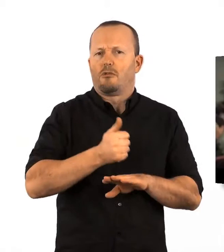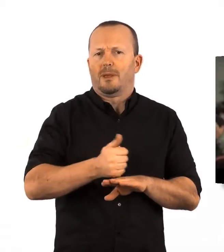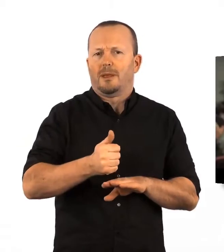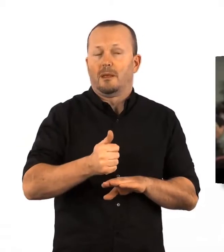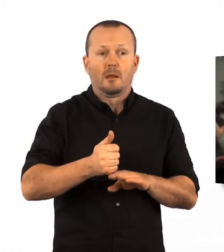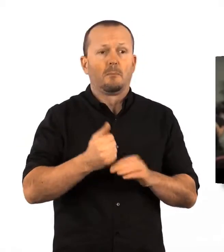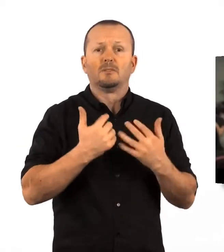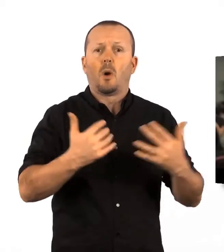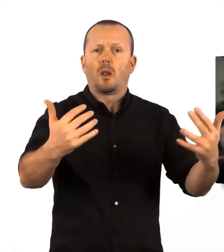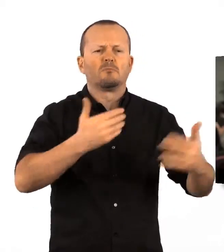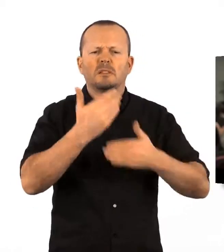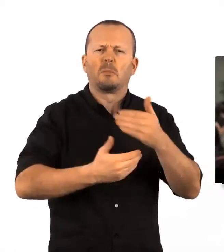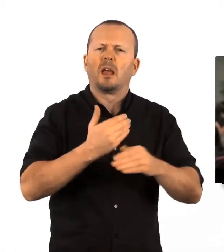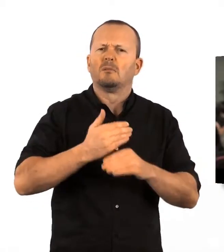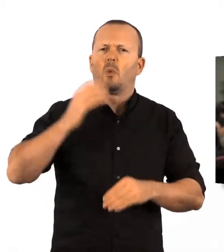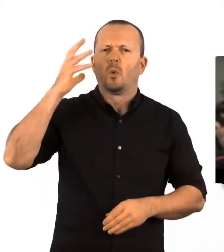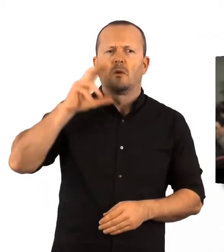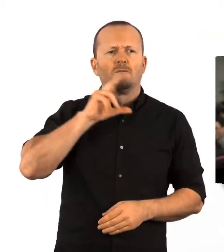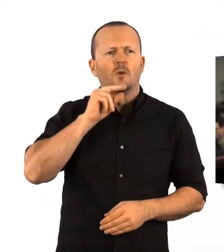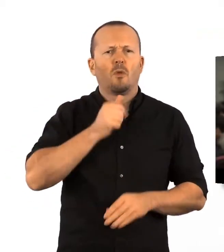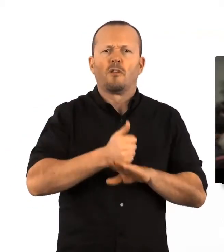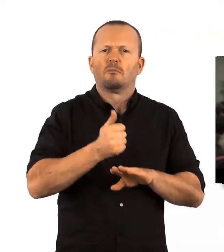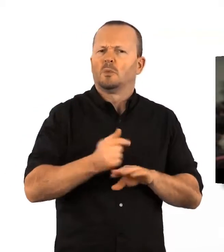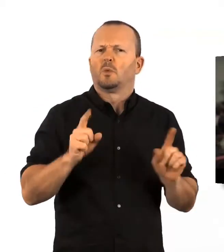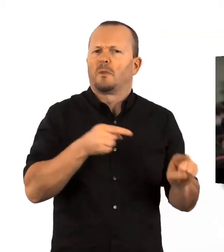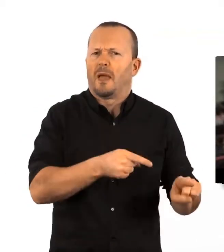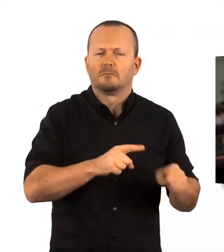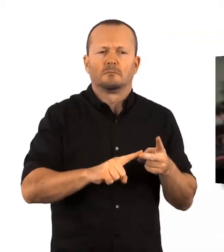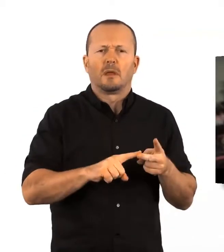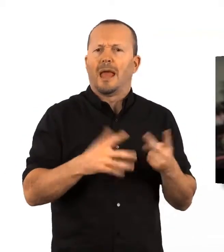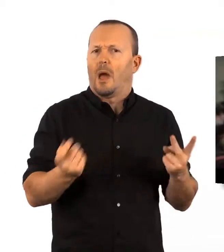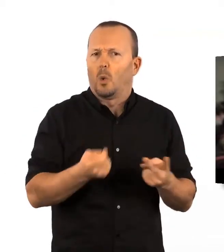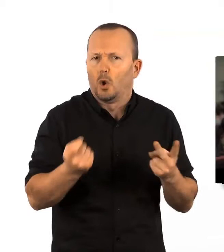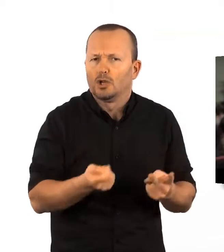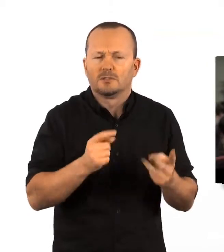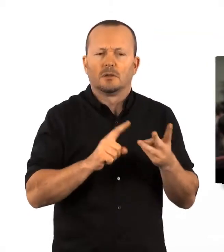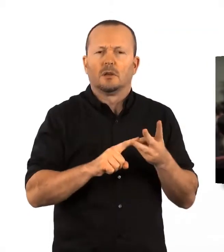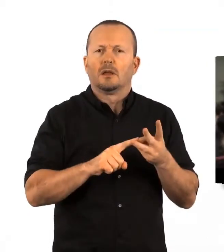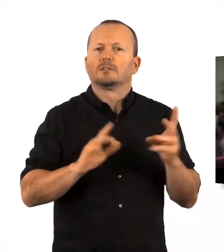the audience what auditory verbal therapy is about, how it works and obviously strategies